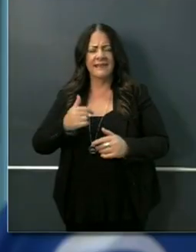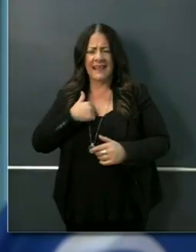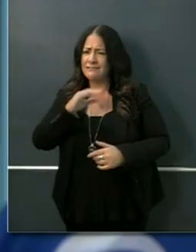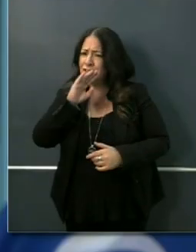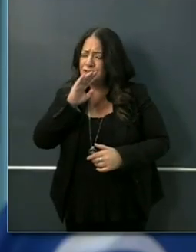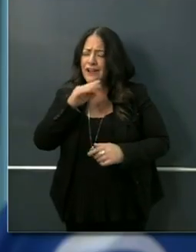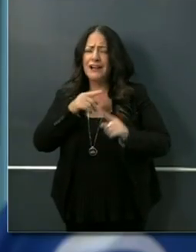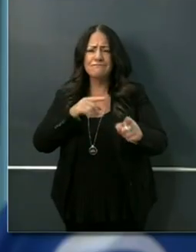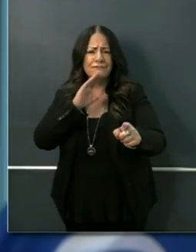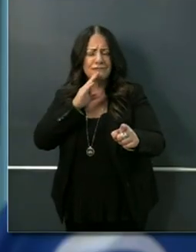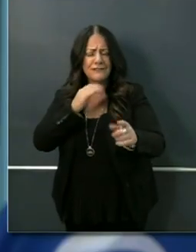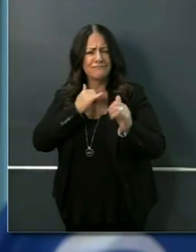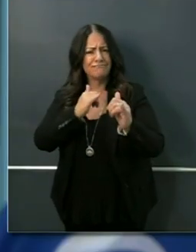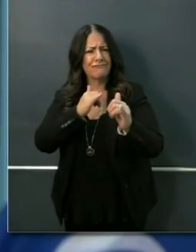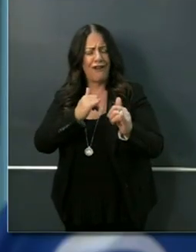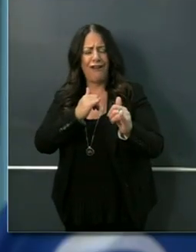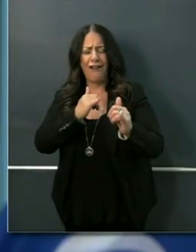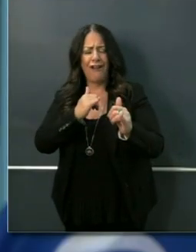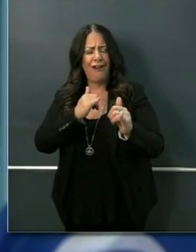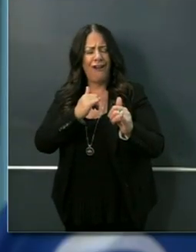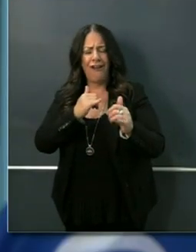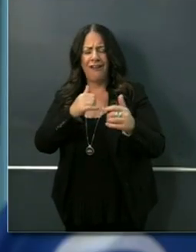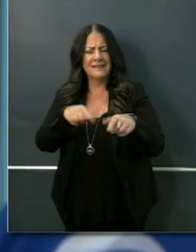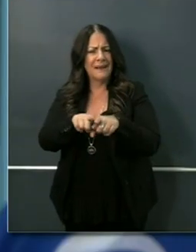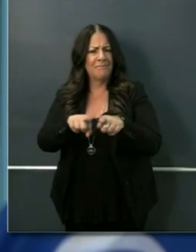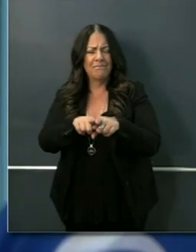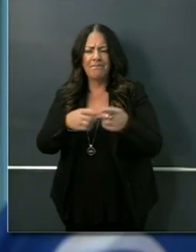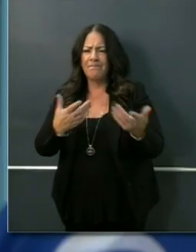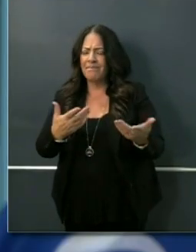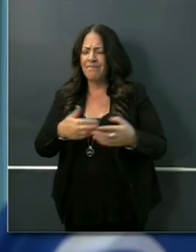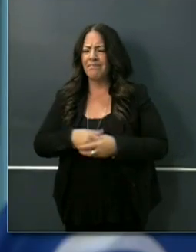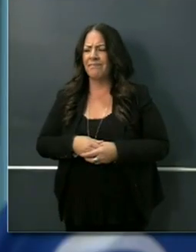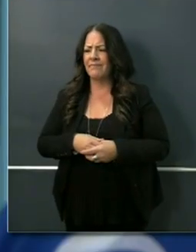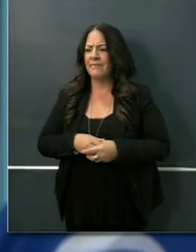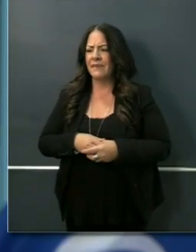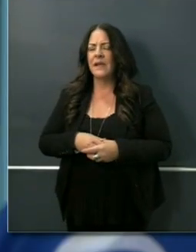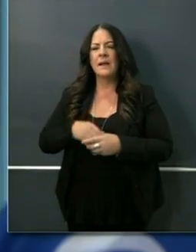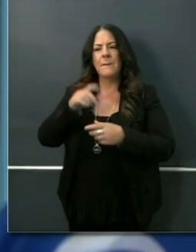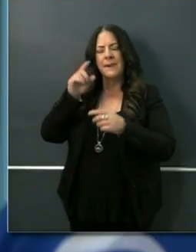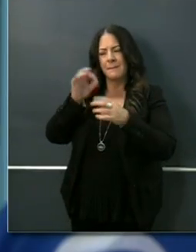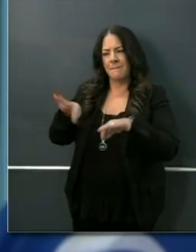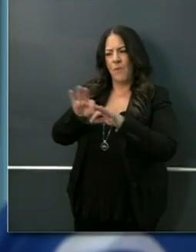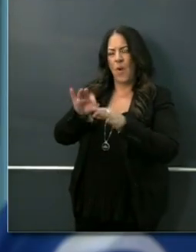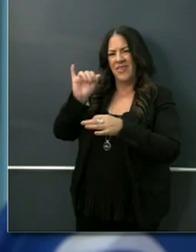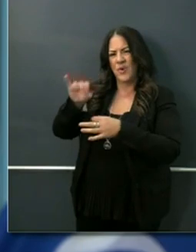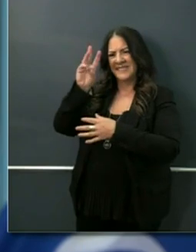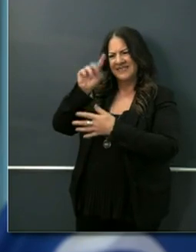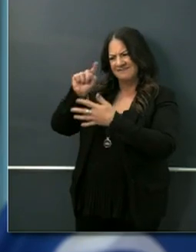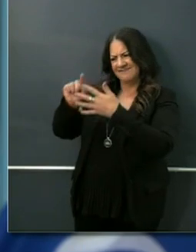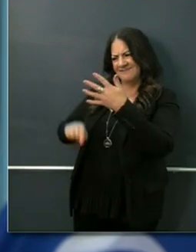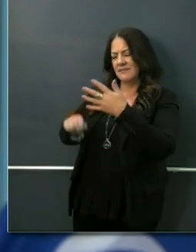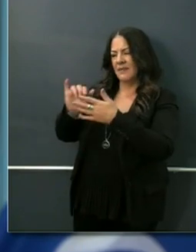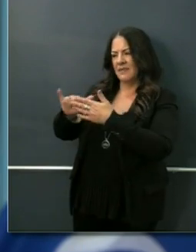LETTER I RECEIVED, A TWEET, IT WON'T BE THE EXPRESSION OF FRUSTRATION THAT I AND ALL OF YOU SHARE IN TERMS OF THE STAY-